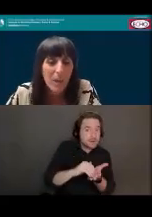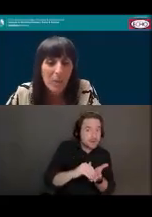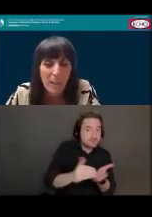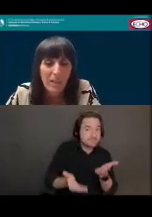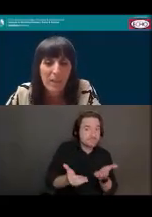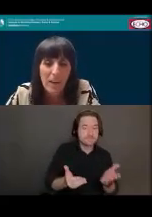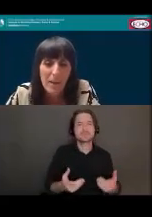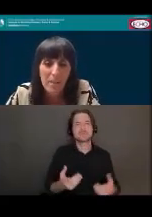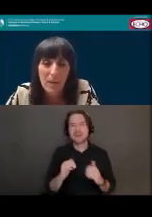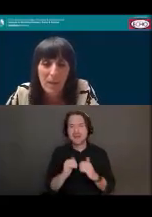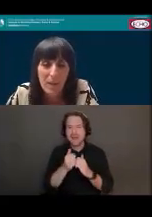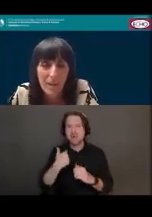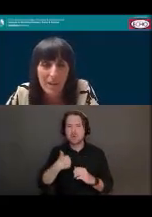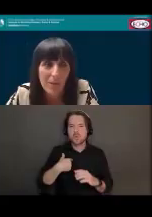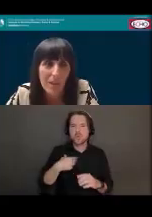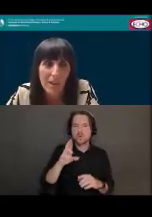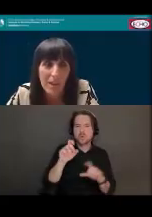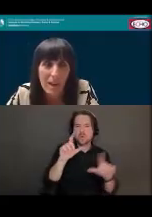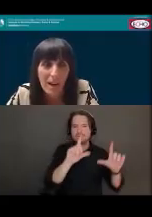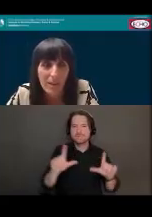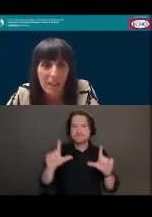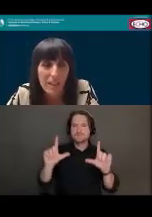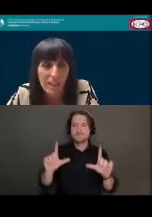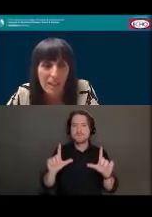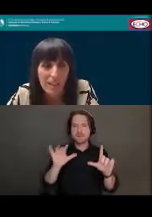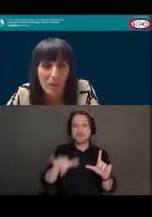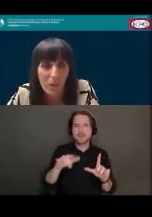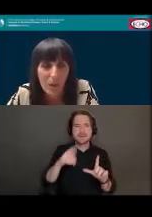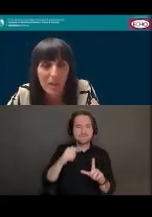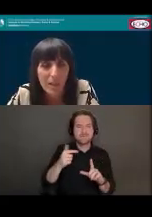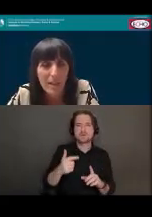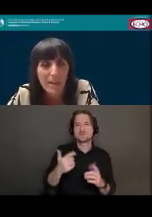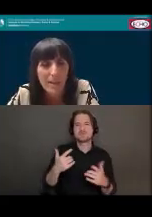reframe those things within everyday situations?